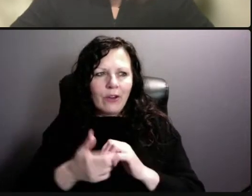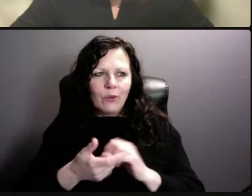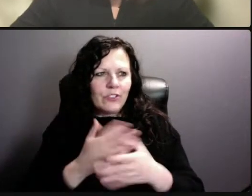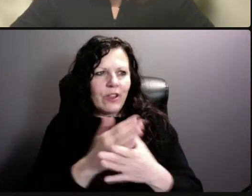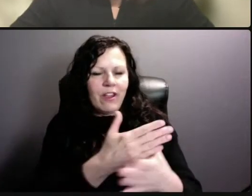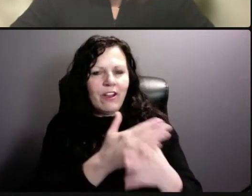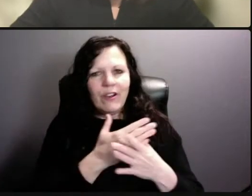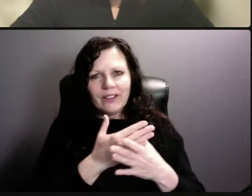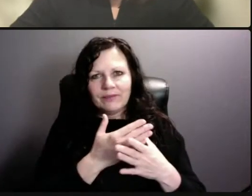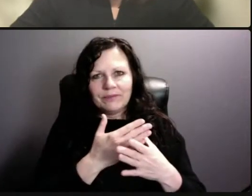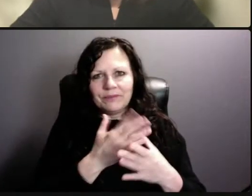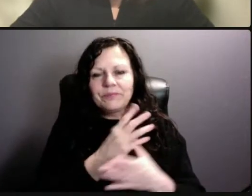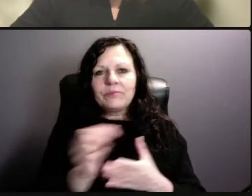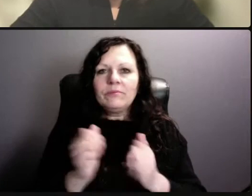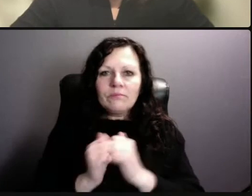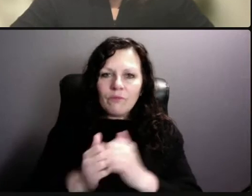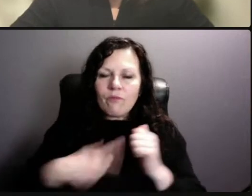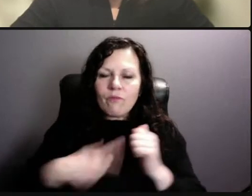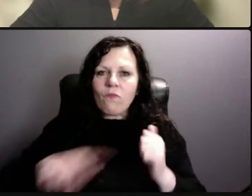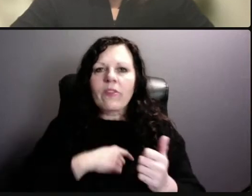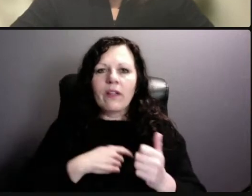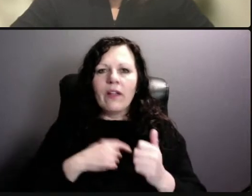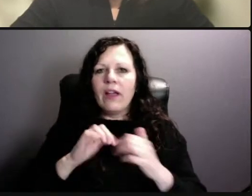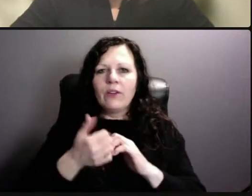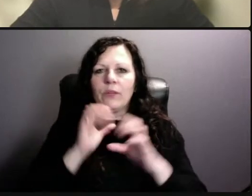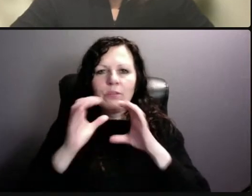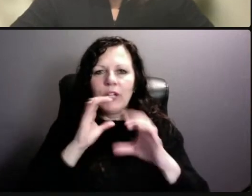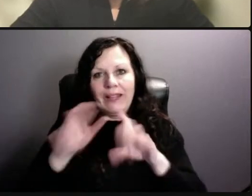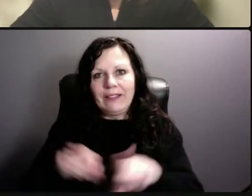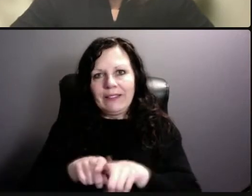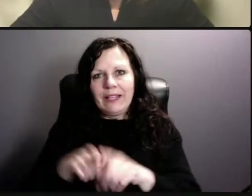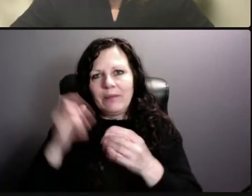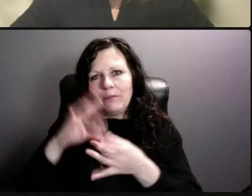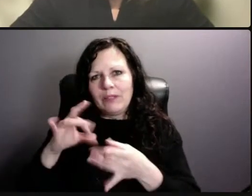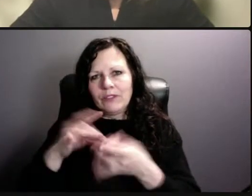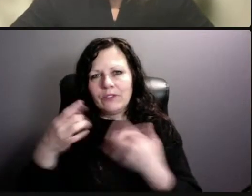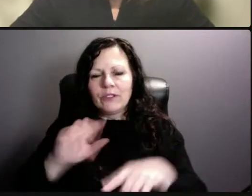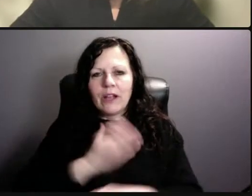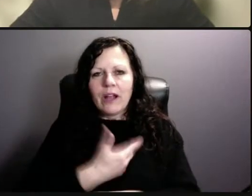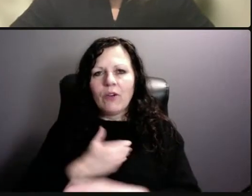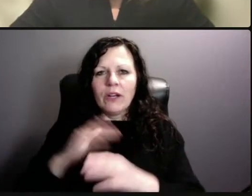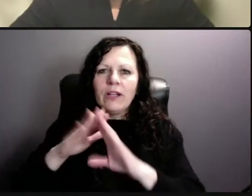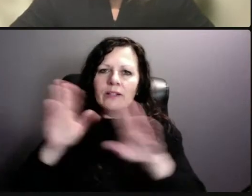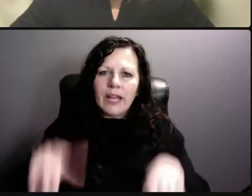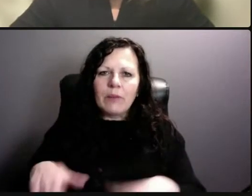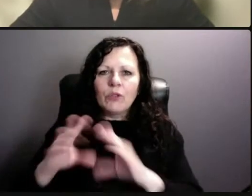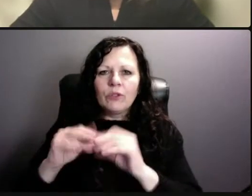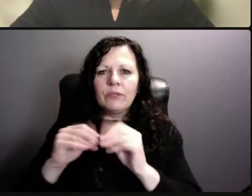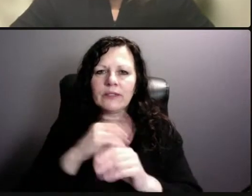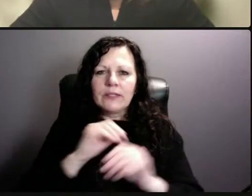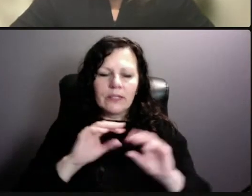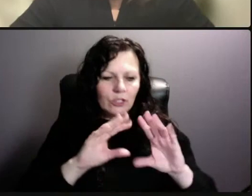SO THAT WE CAN REALLY